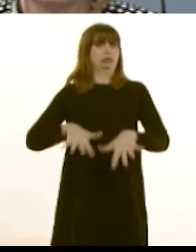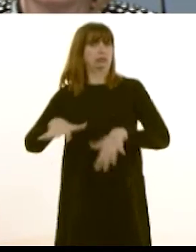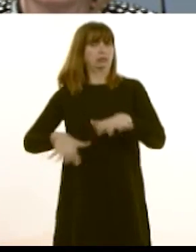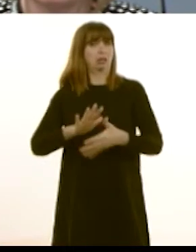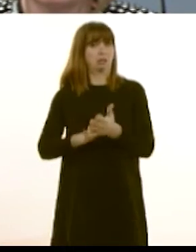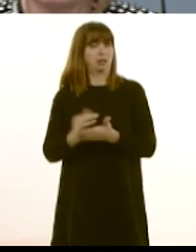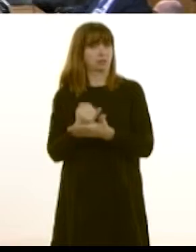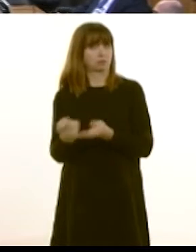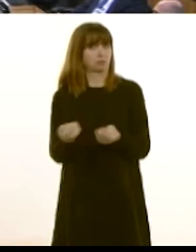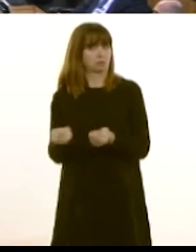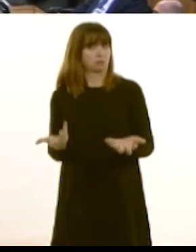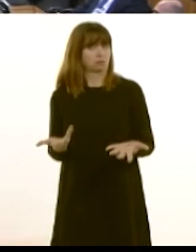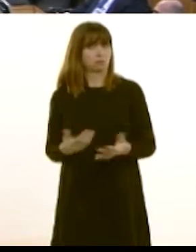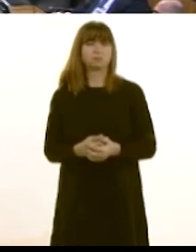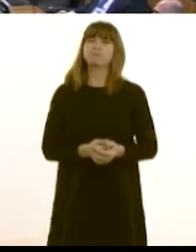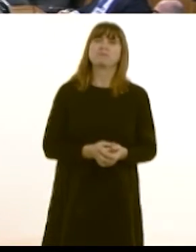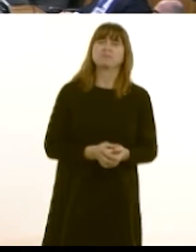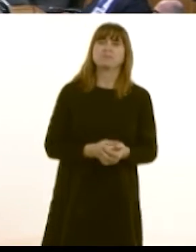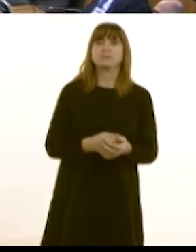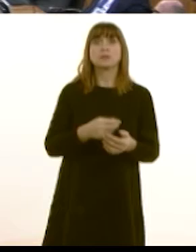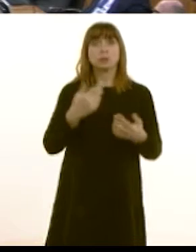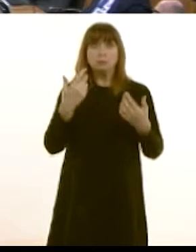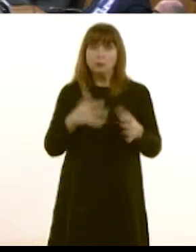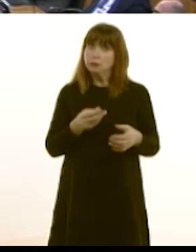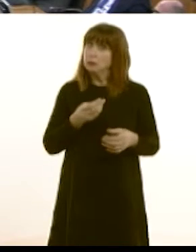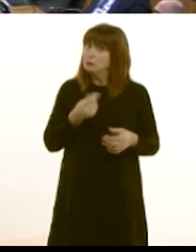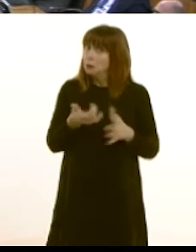Weíve seen an increase, for example, on some days in A&E of 25 per cent compared with the